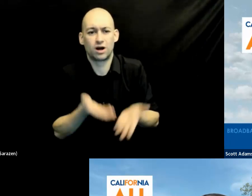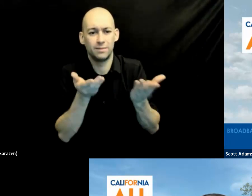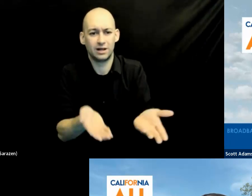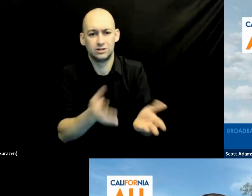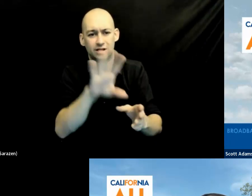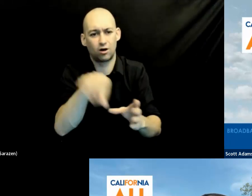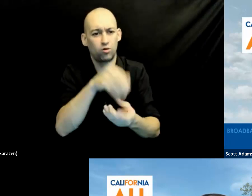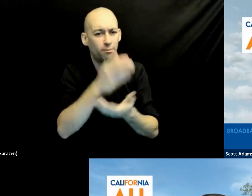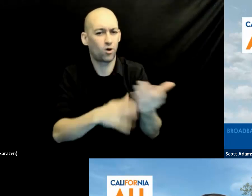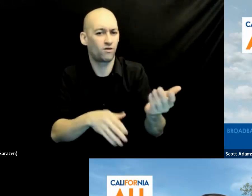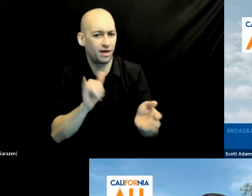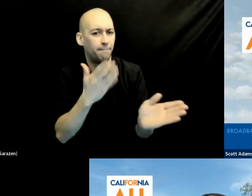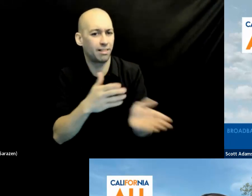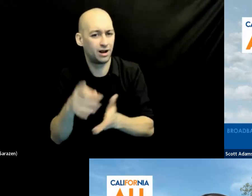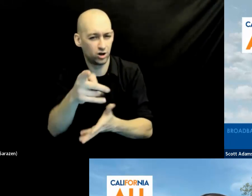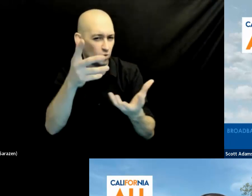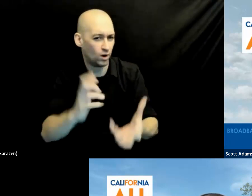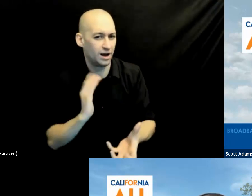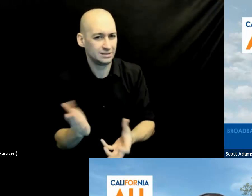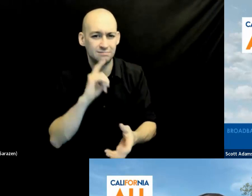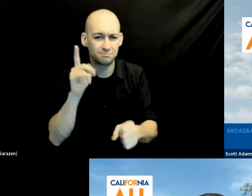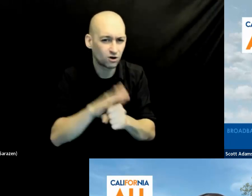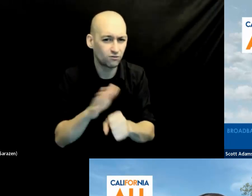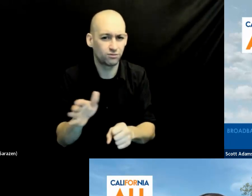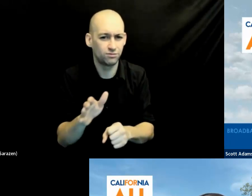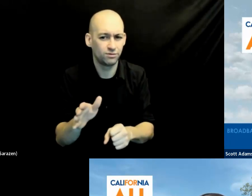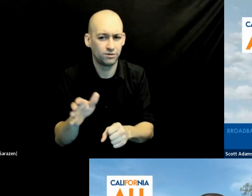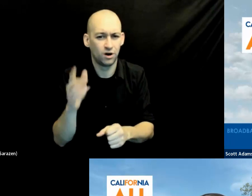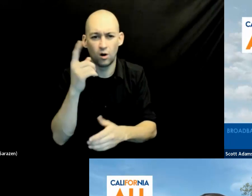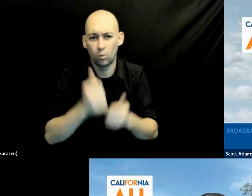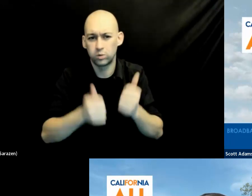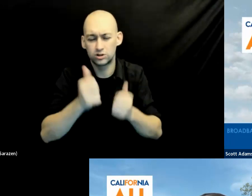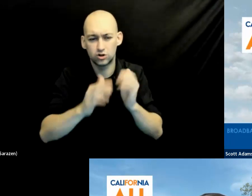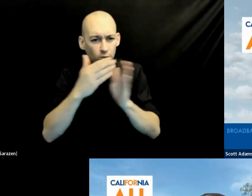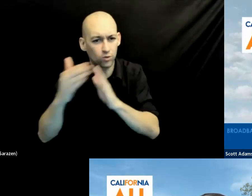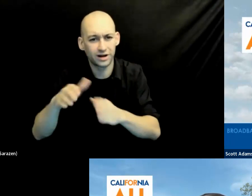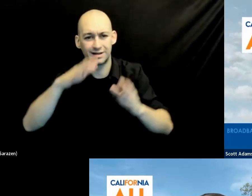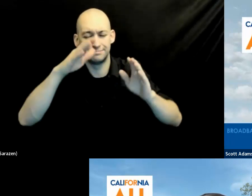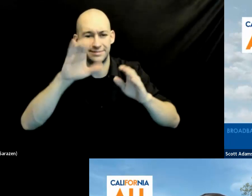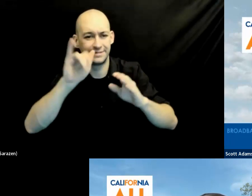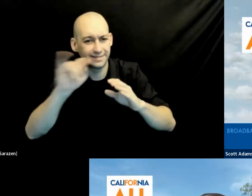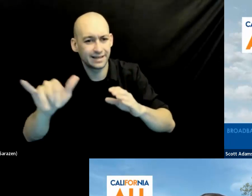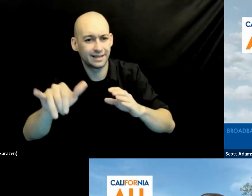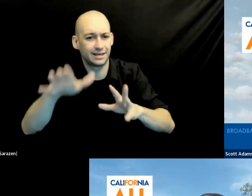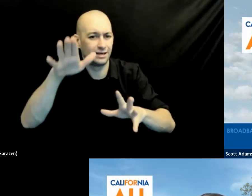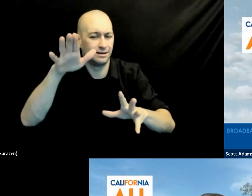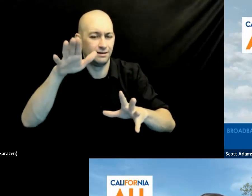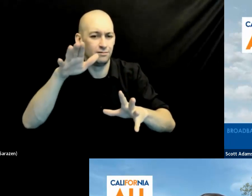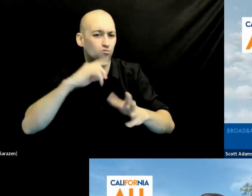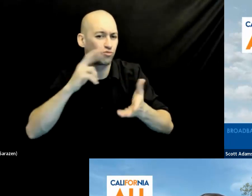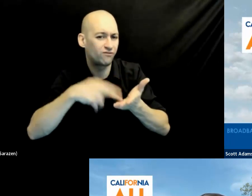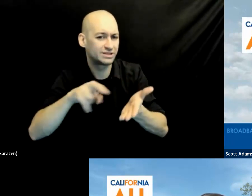part of the Plan, do you want us to clarify what community, city, we're referencing like, how much